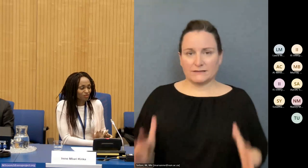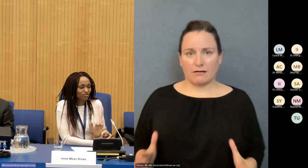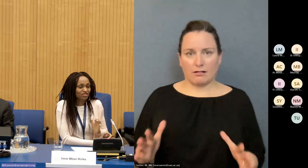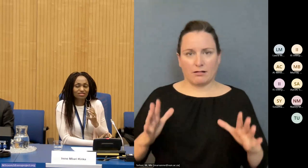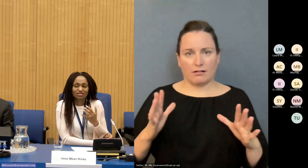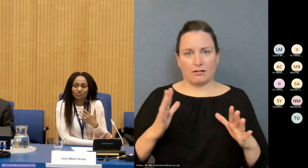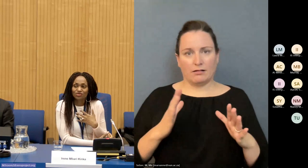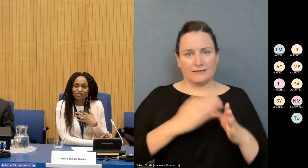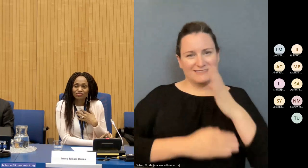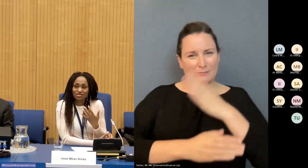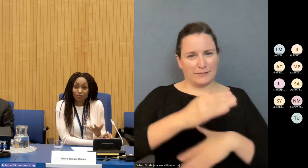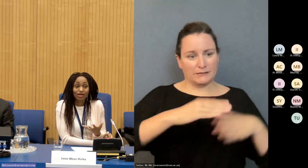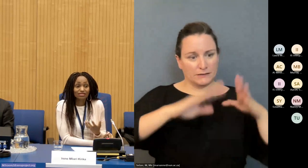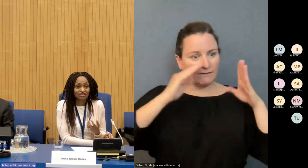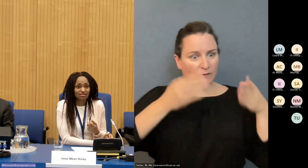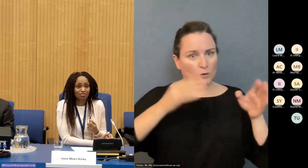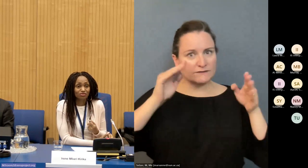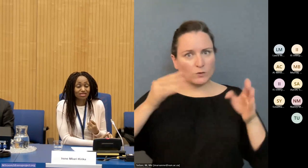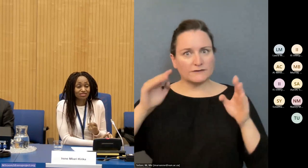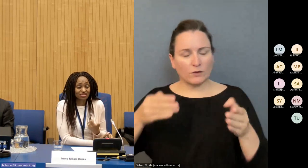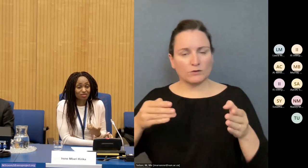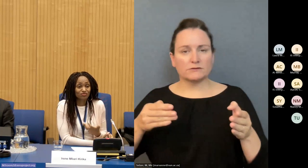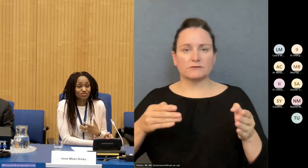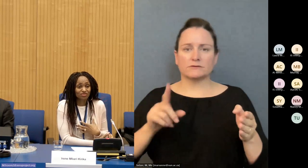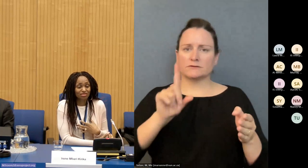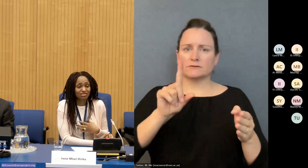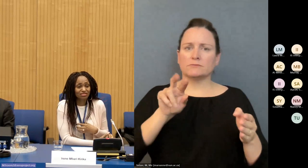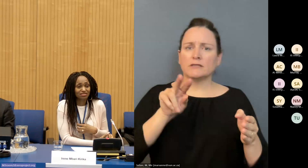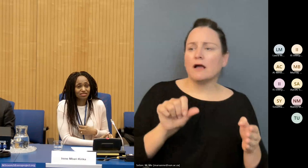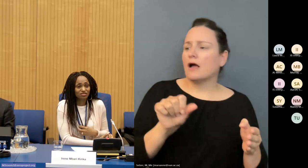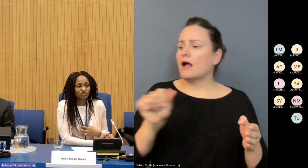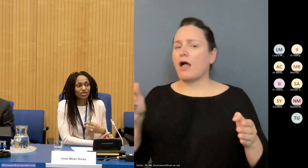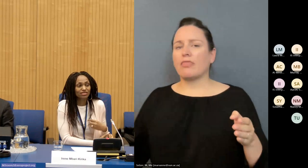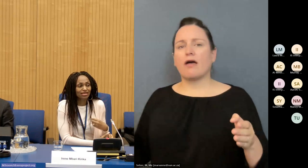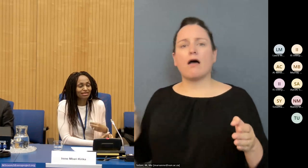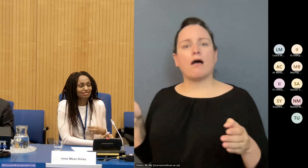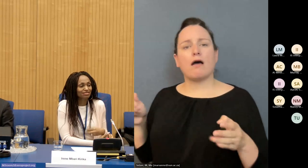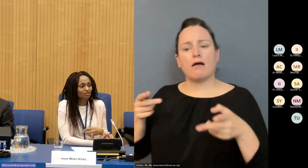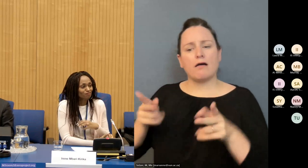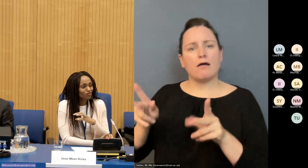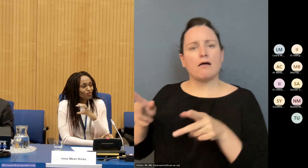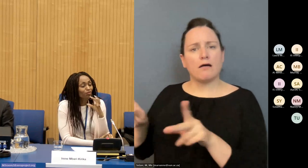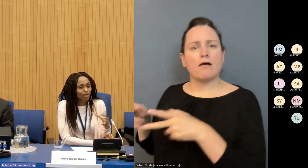important we raise awareness about different types of disabilities so at least we are more